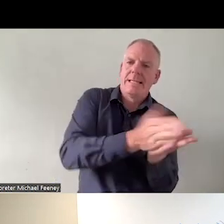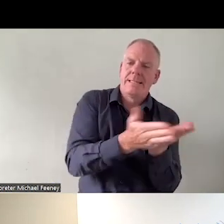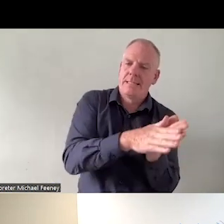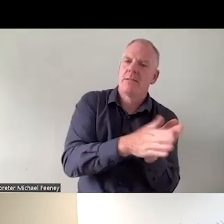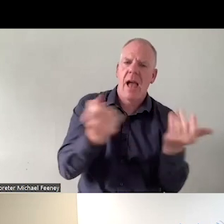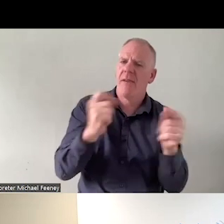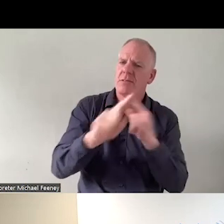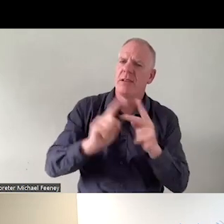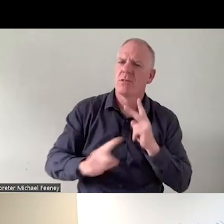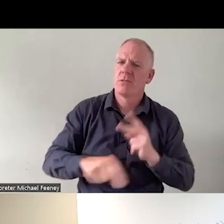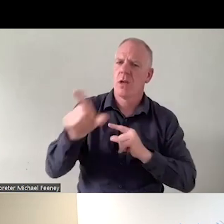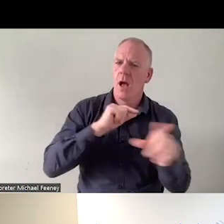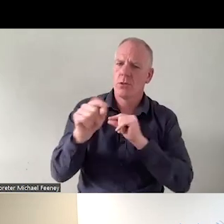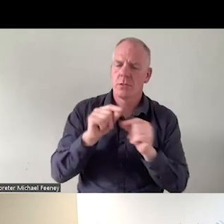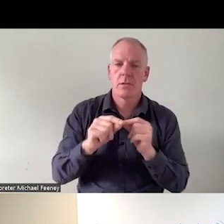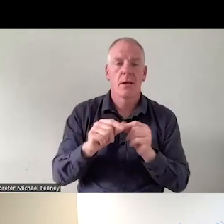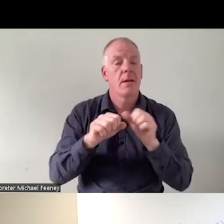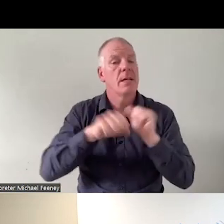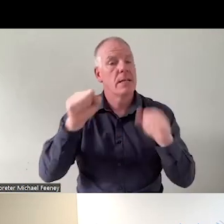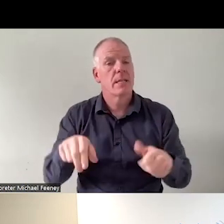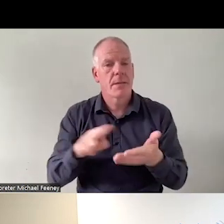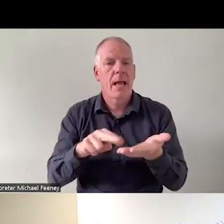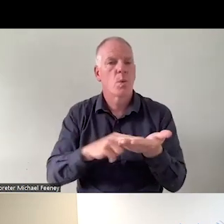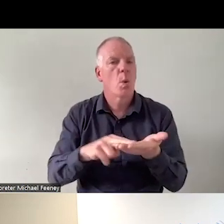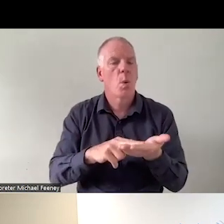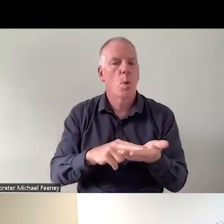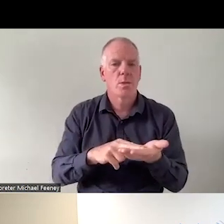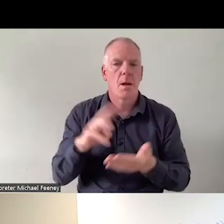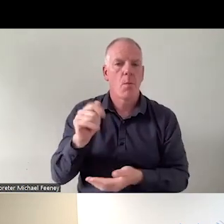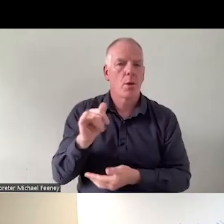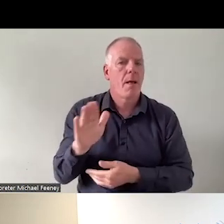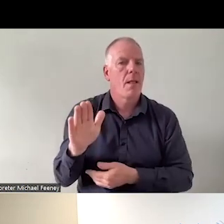The system can be used in a completely portable sense, very easy to configure,